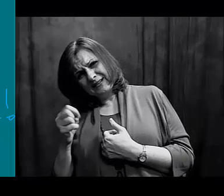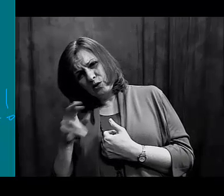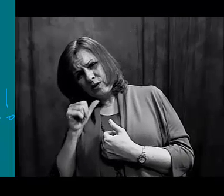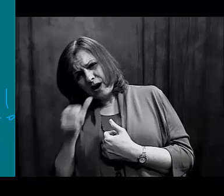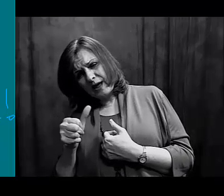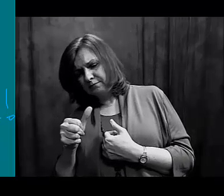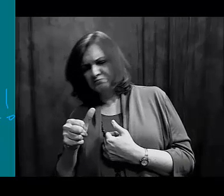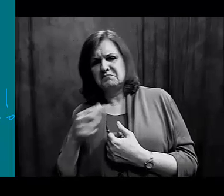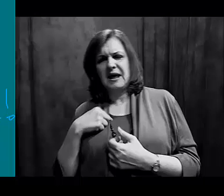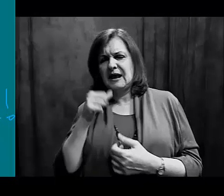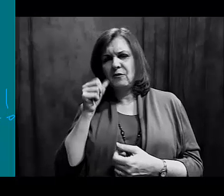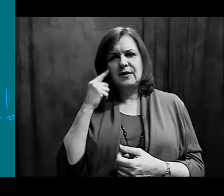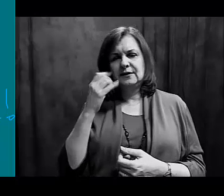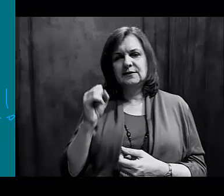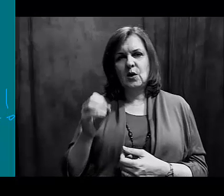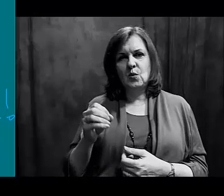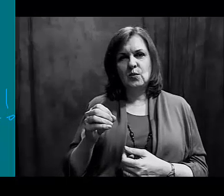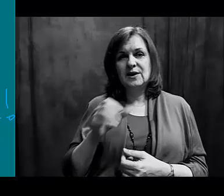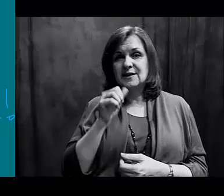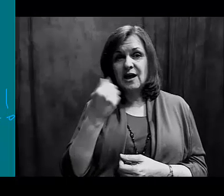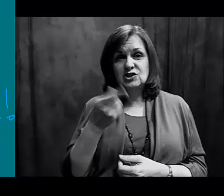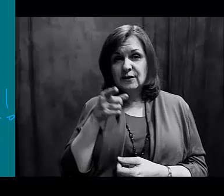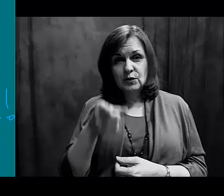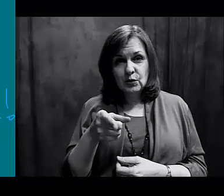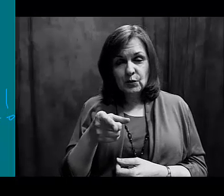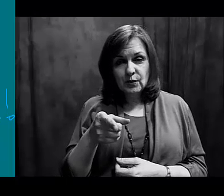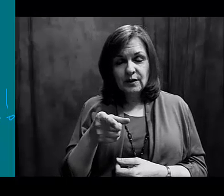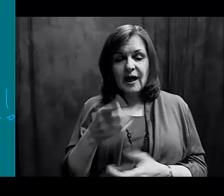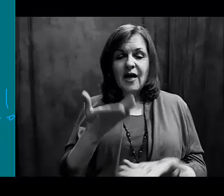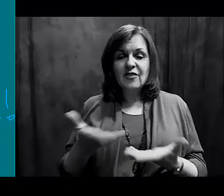I don't think so!! and it's all just you - right? - its things that eat these organisms